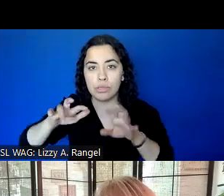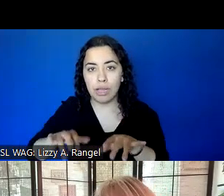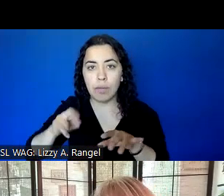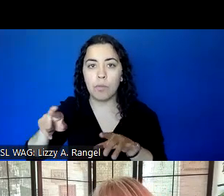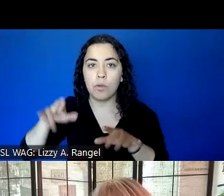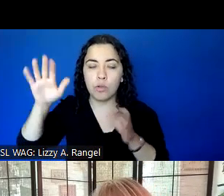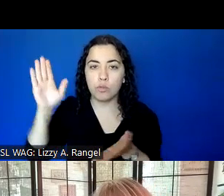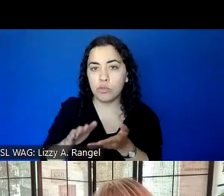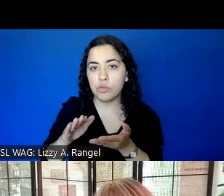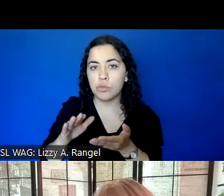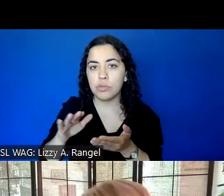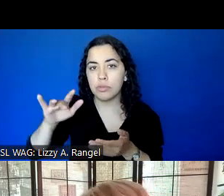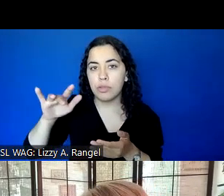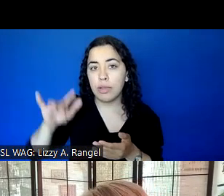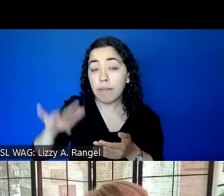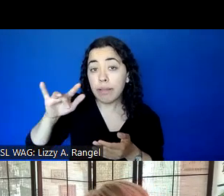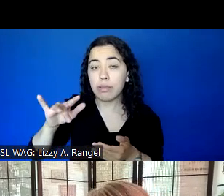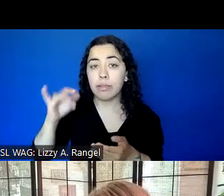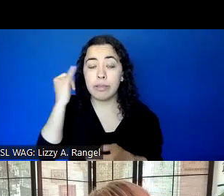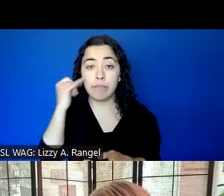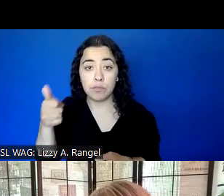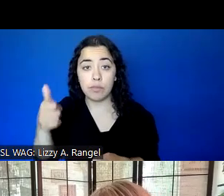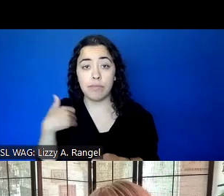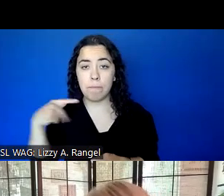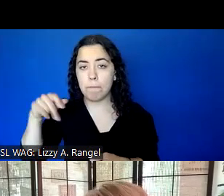And then I want to go through some alternative input devices. Because this is important when